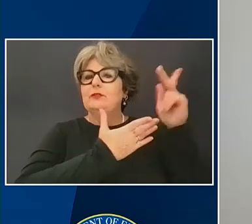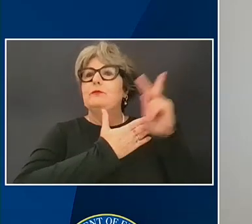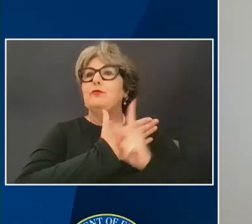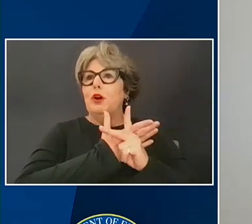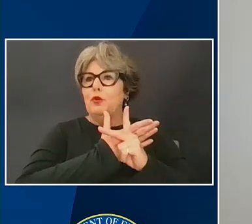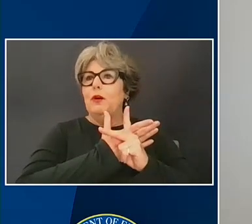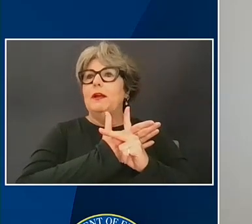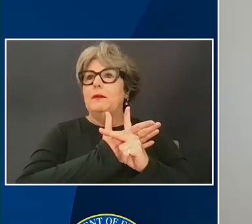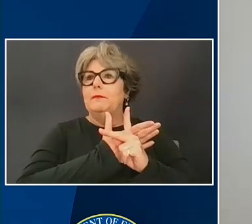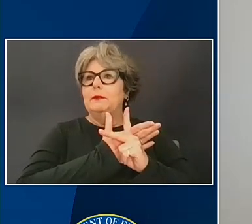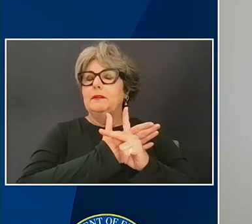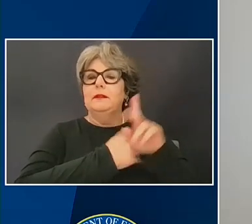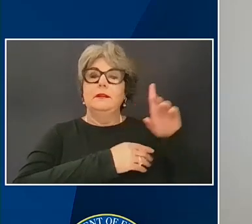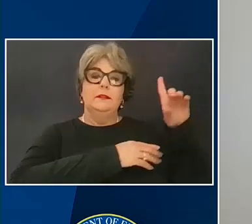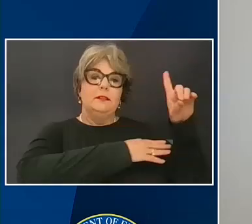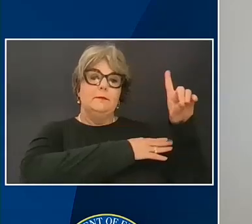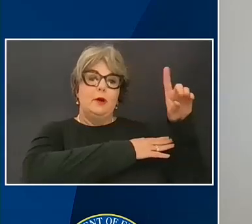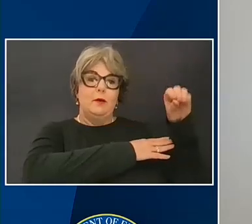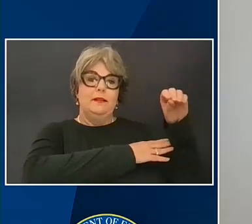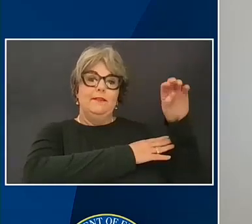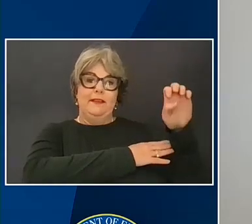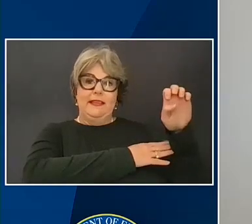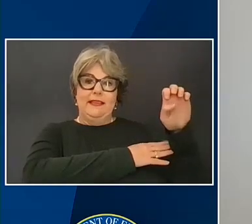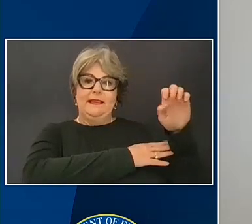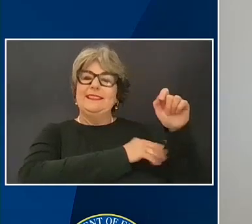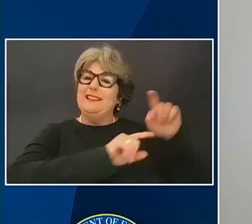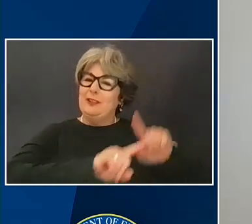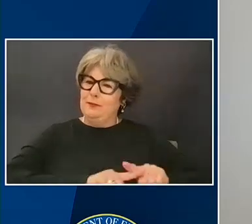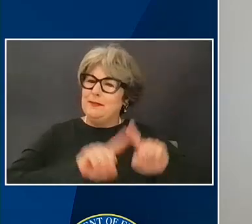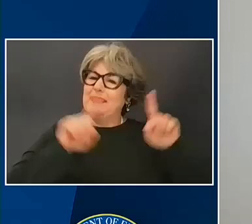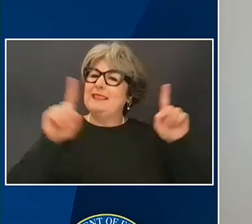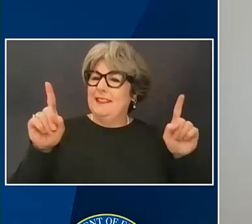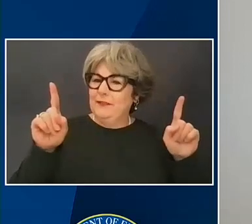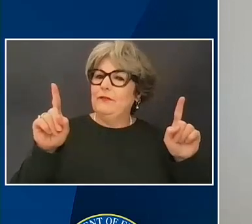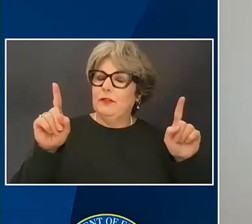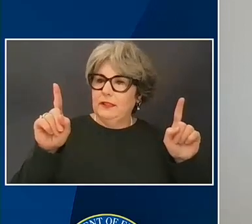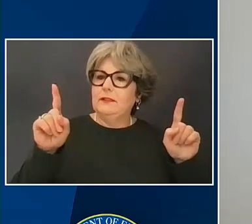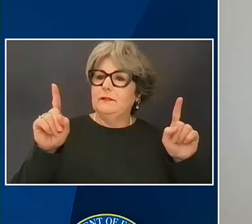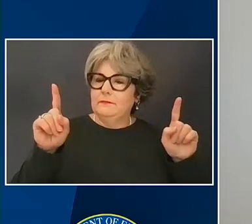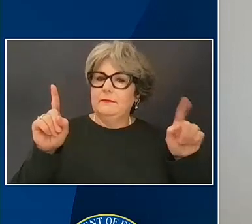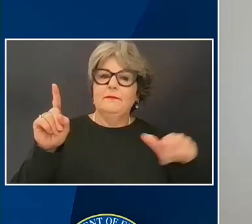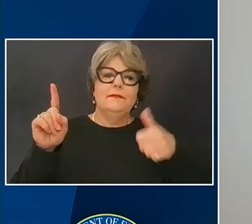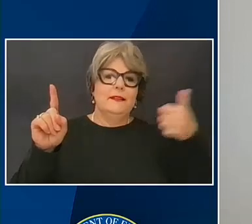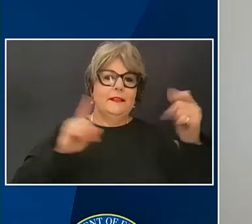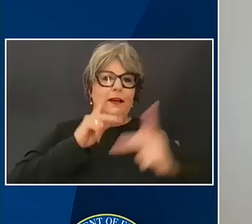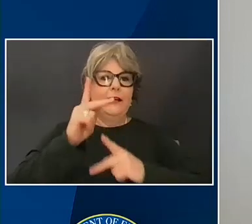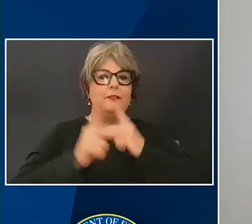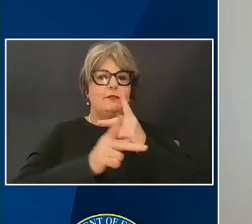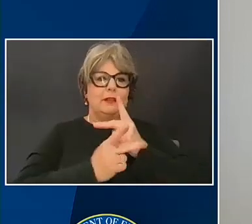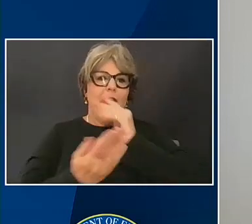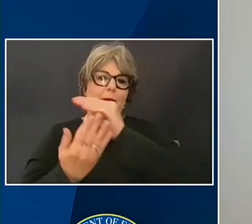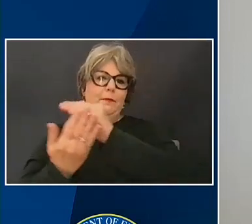the Department traditionally has handled a little bit differently than other kinds of coursework. I think there's an